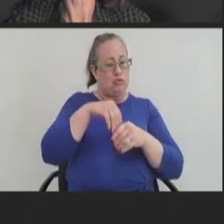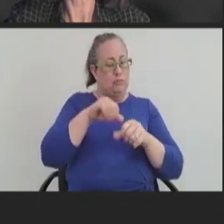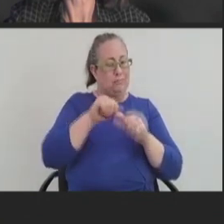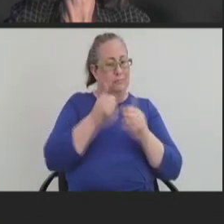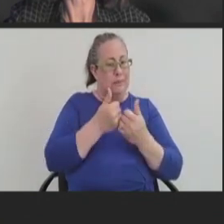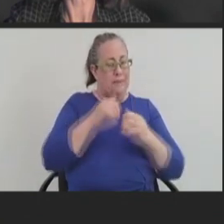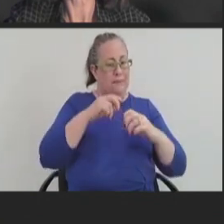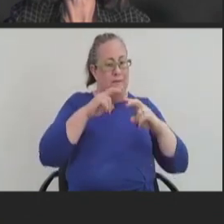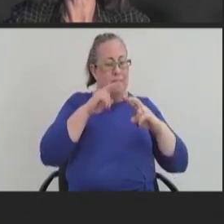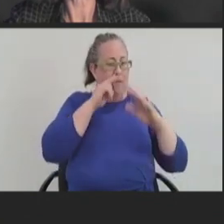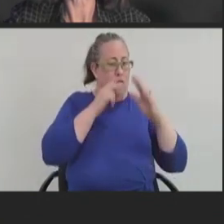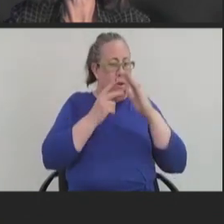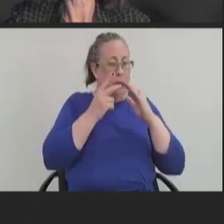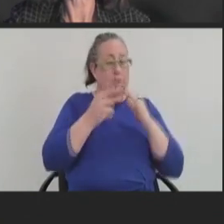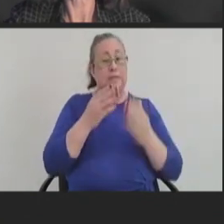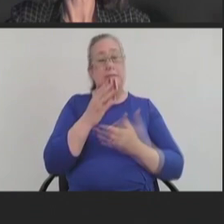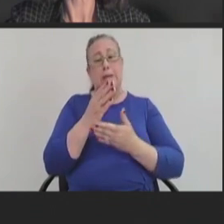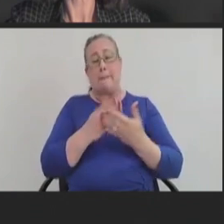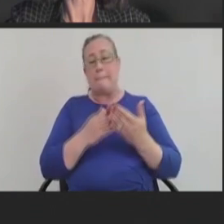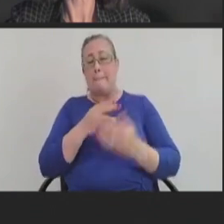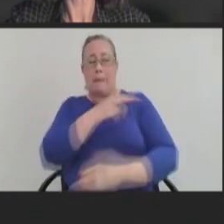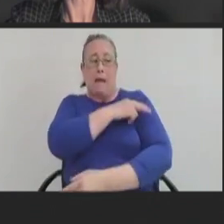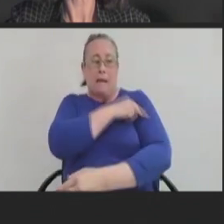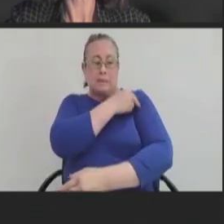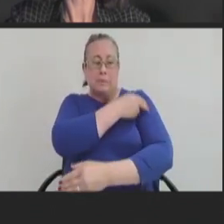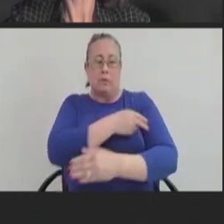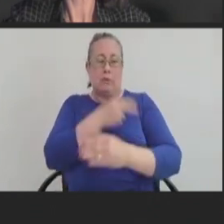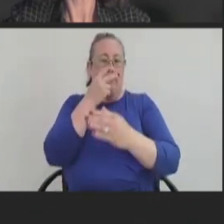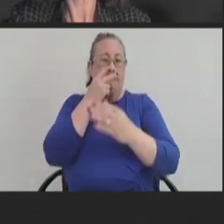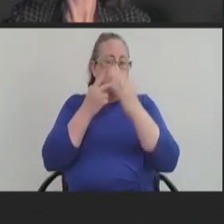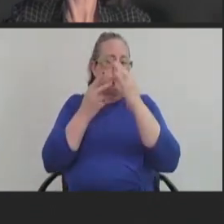for hospital admissions data that's still working its way through the policy process. But we